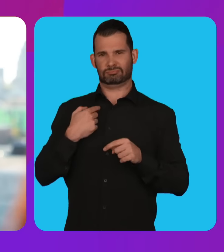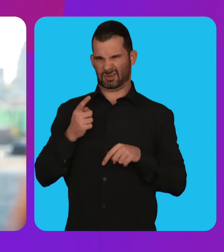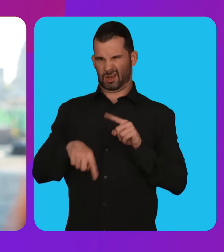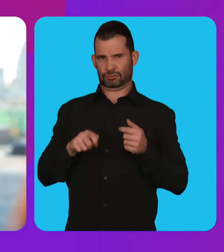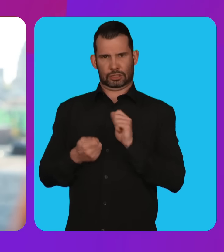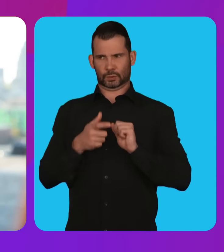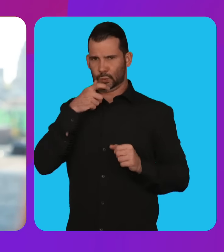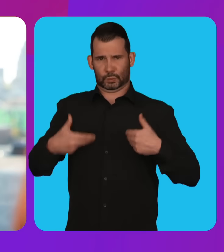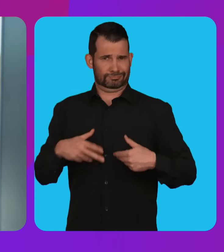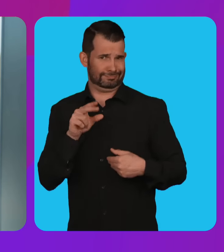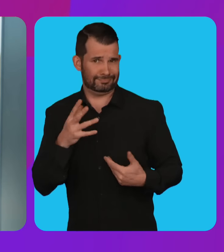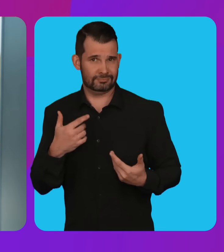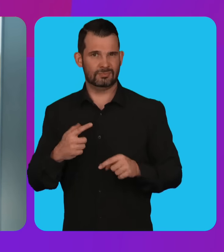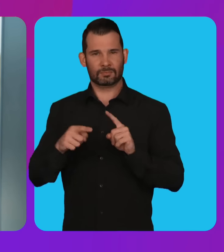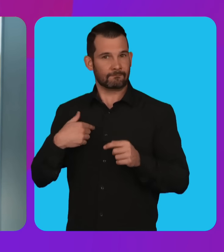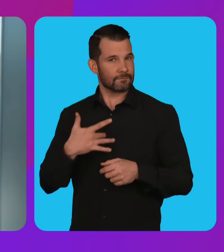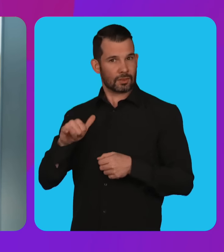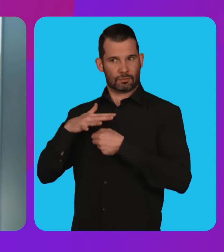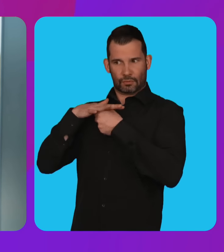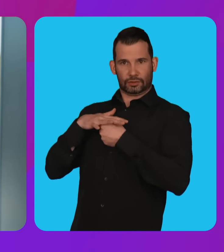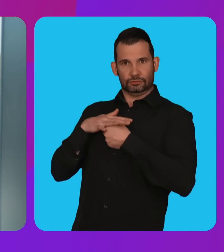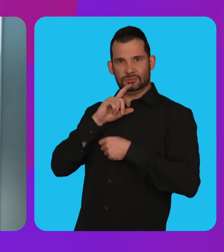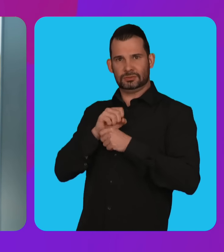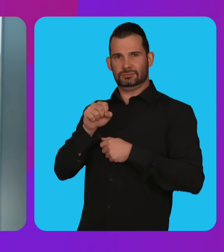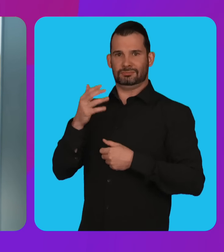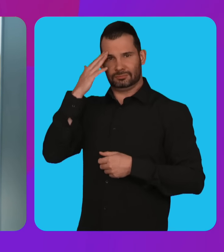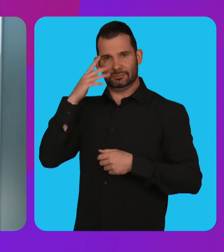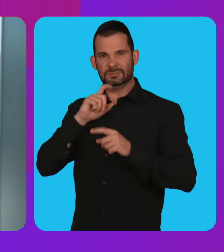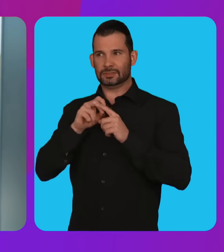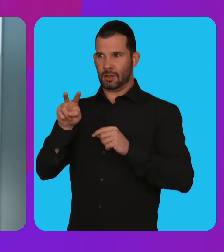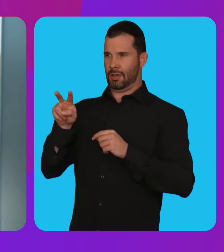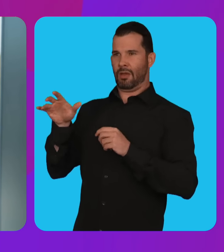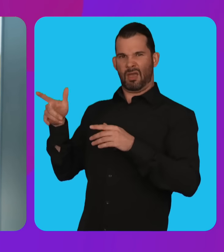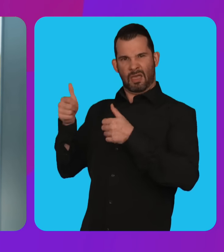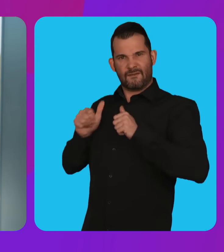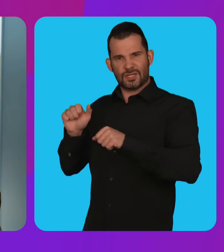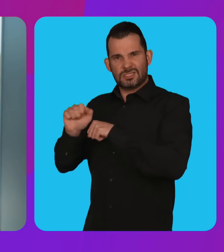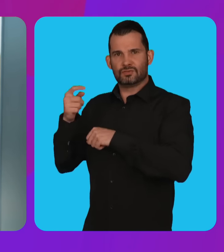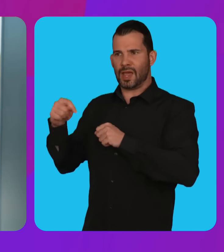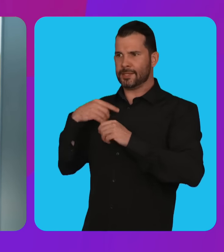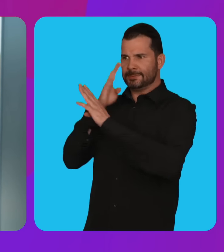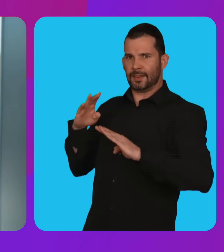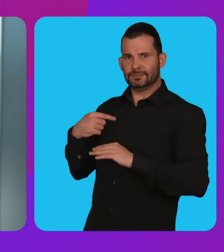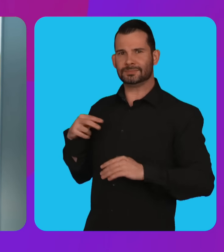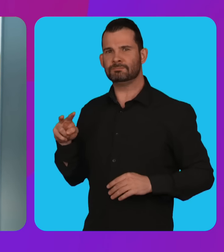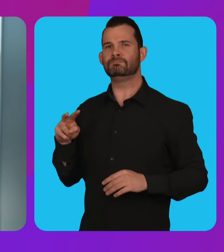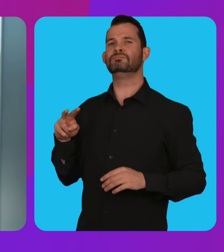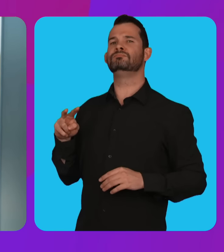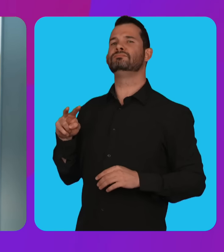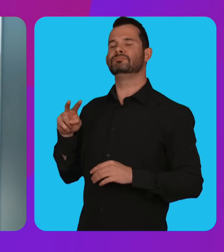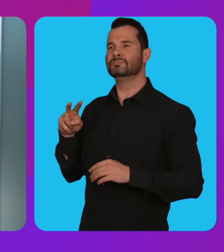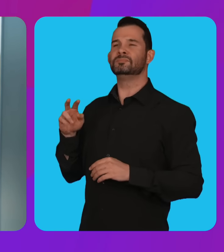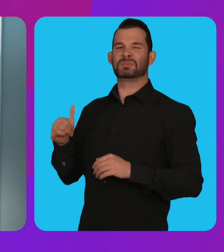But I felt that pressure, that really, you know, it was an effort to silence me.